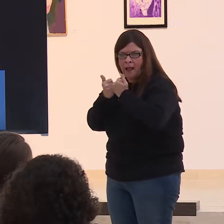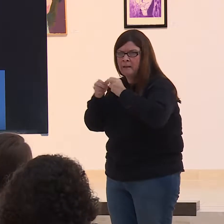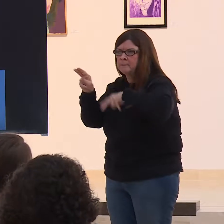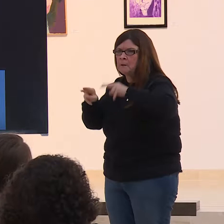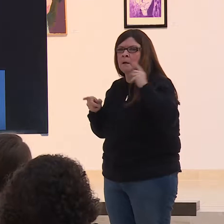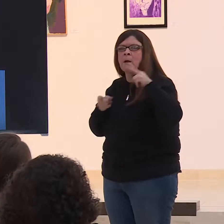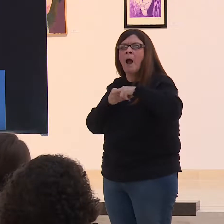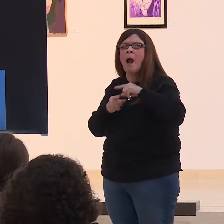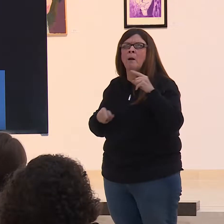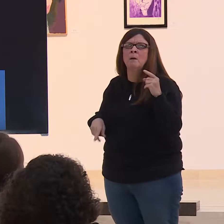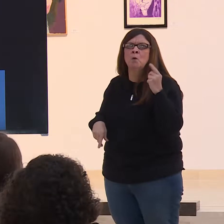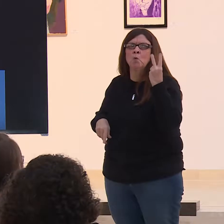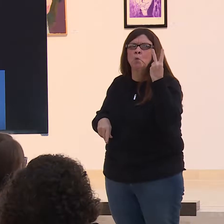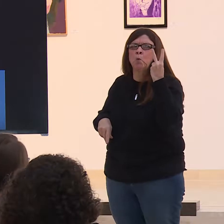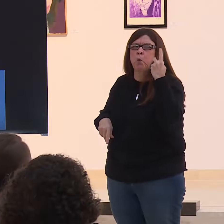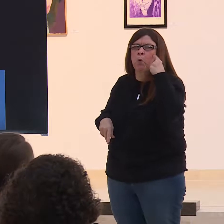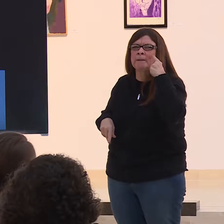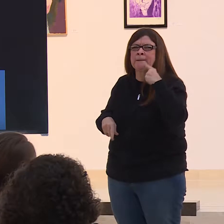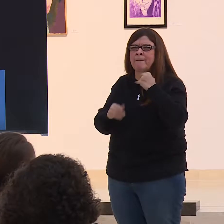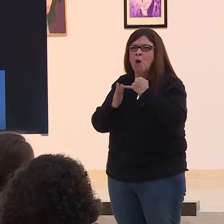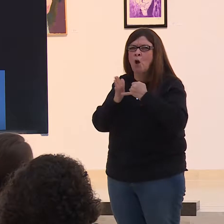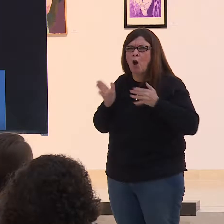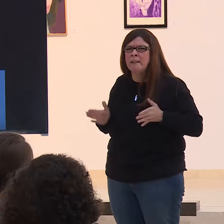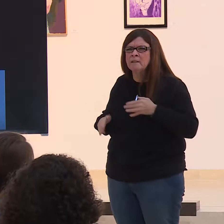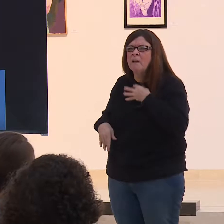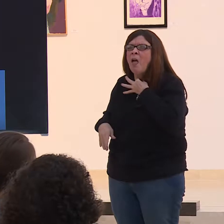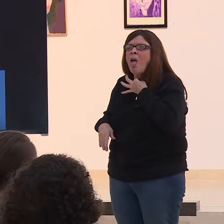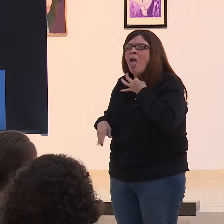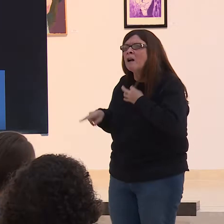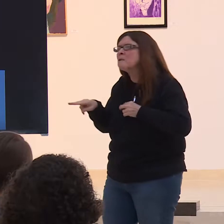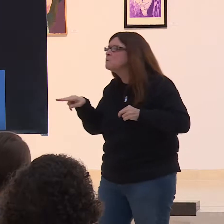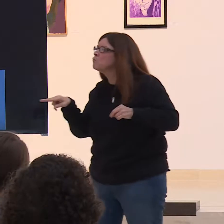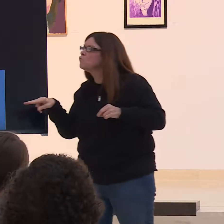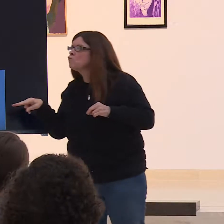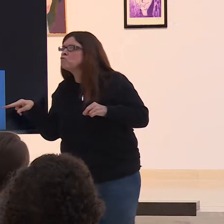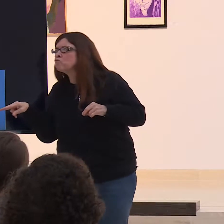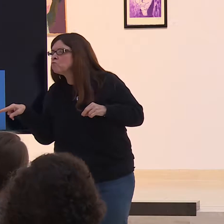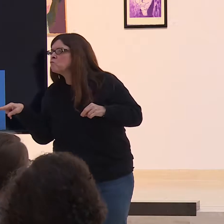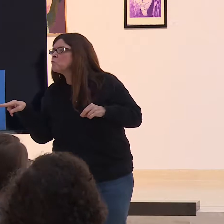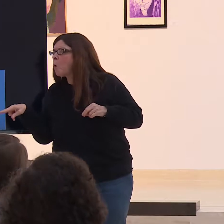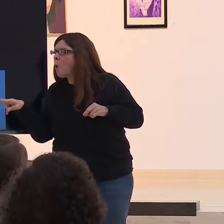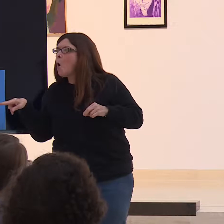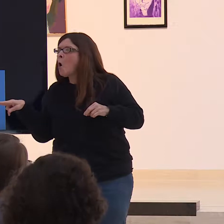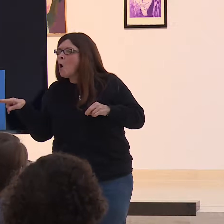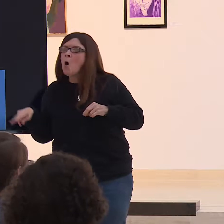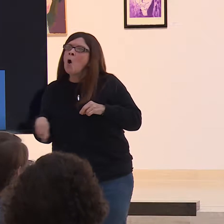I did my work, I posted it in this venue, and there were a lot of artists who were seeing what I was doing